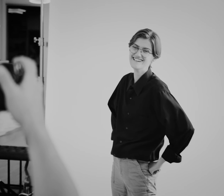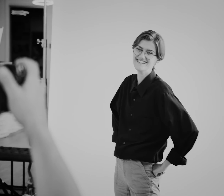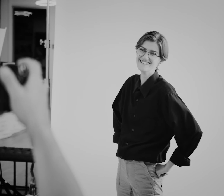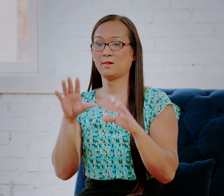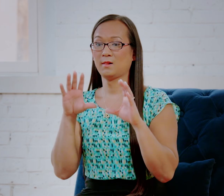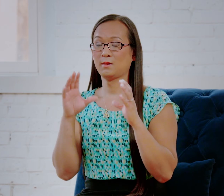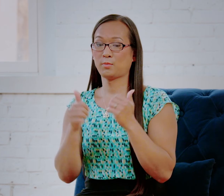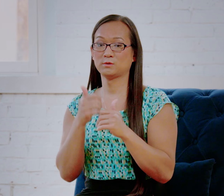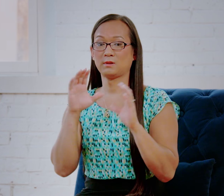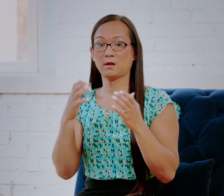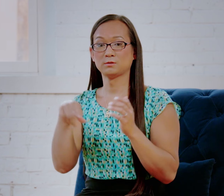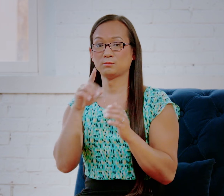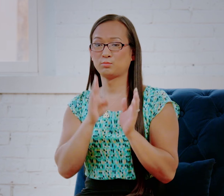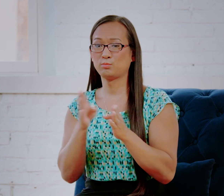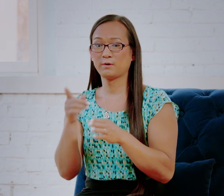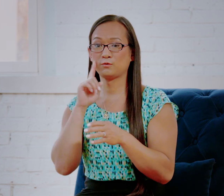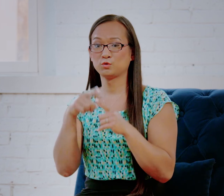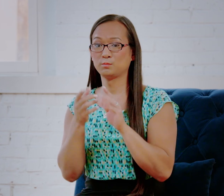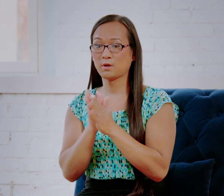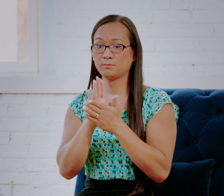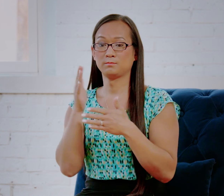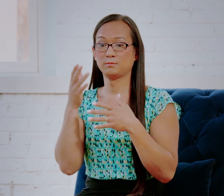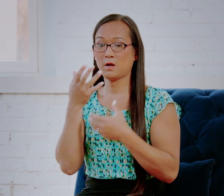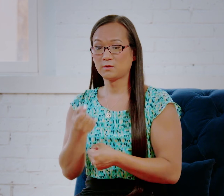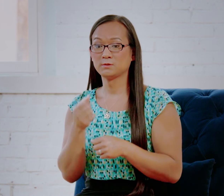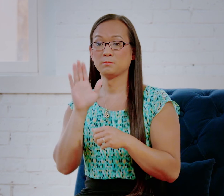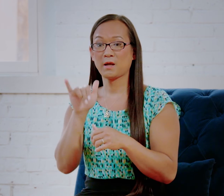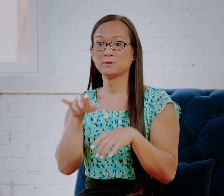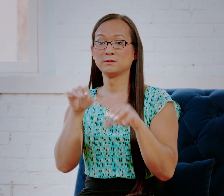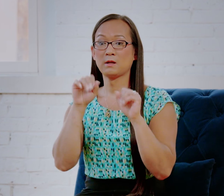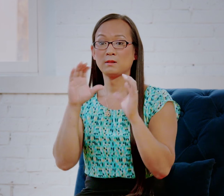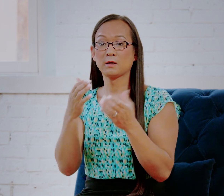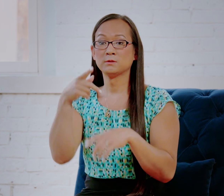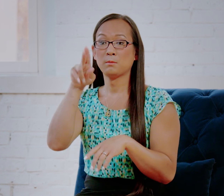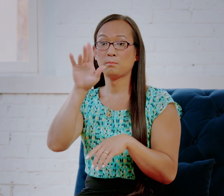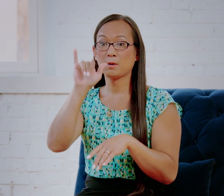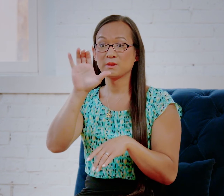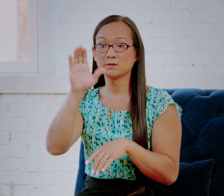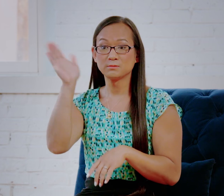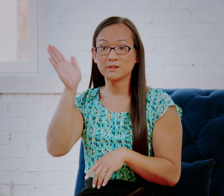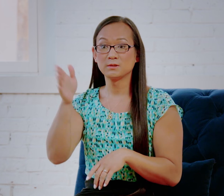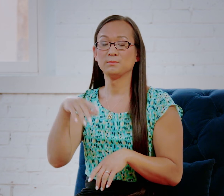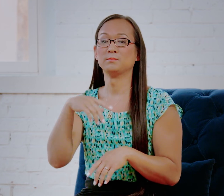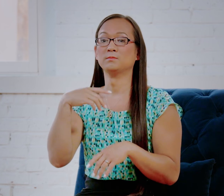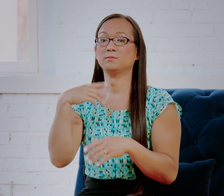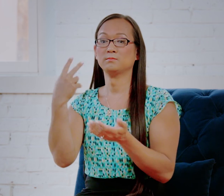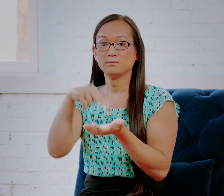My degrees helped me plan to enter the workforce through different classes. I had the opportunity to do public speaking.